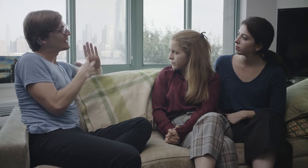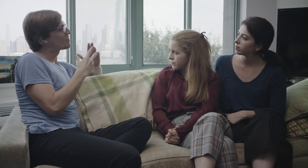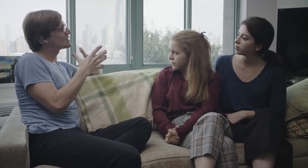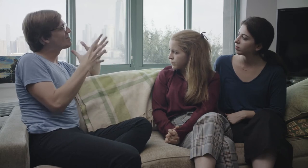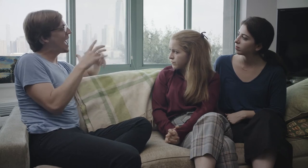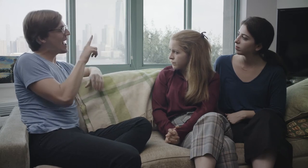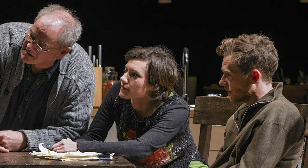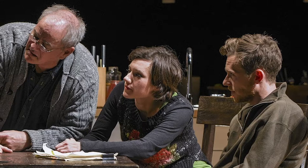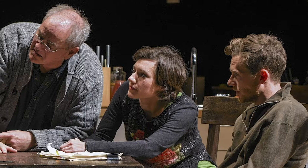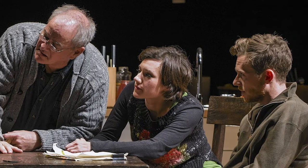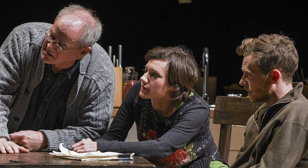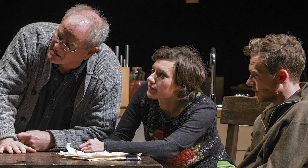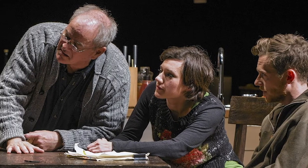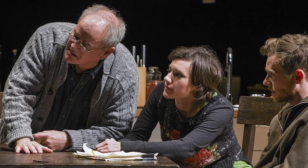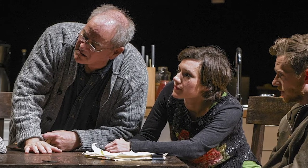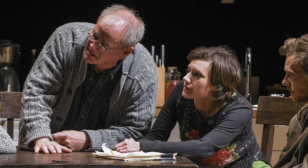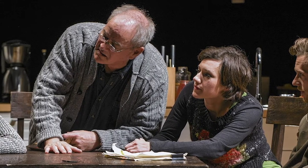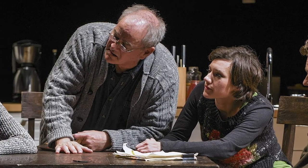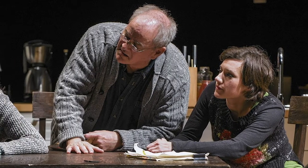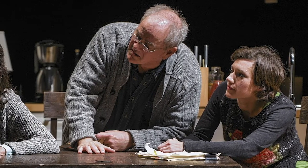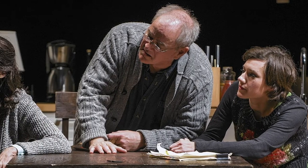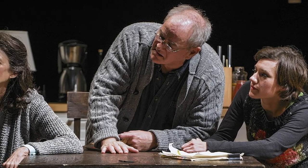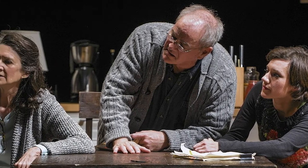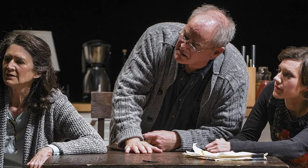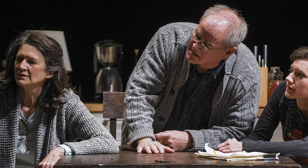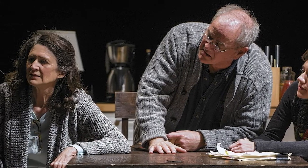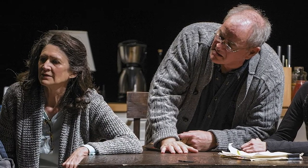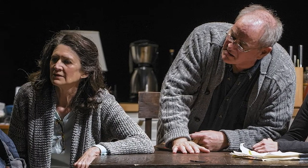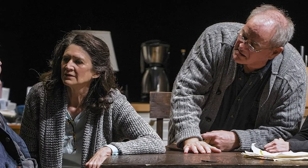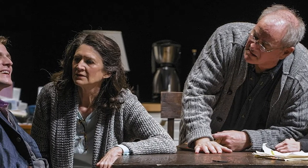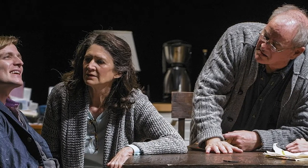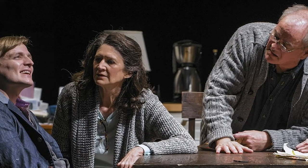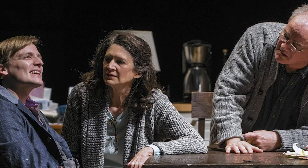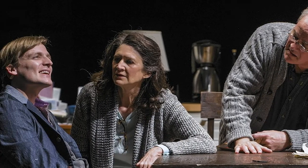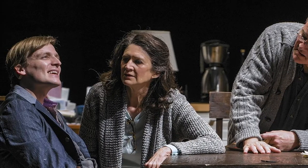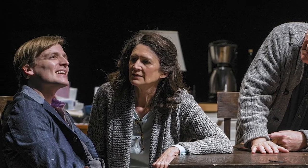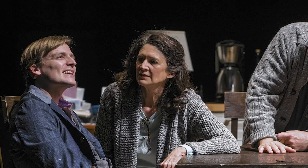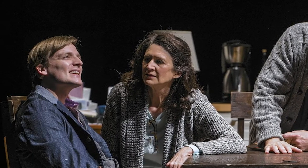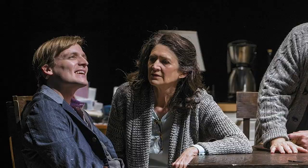a person who's hearing. So that hearing person's lens is on the play in that story.